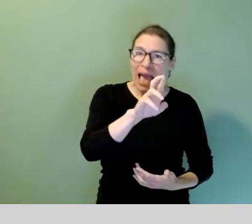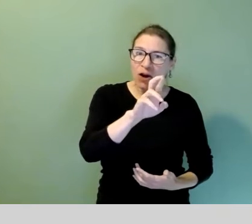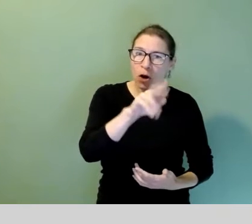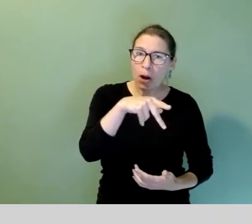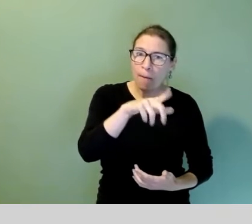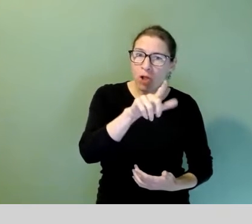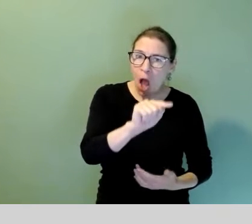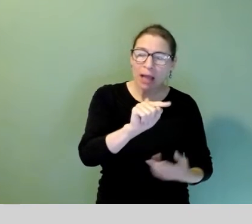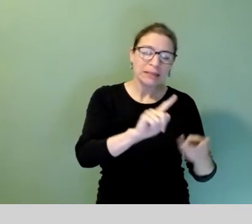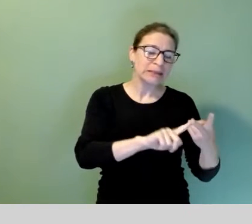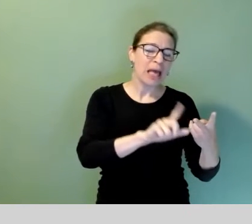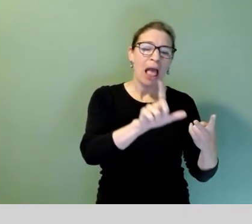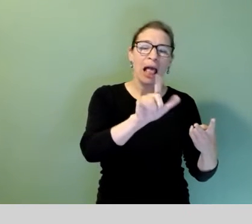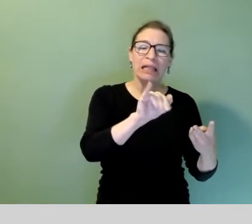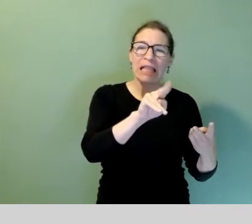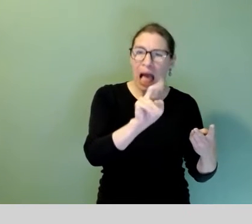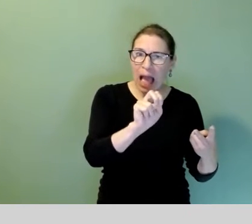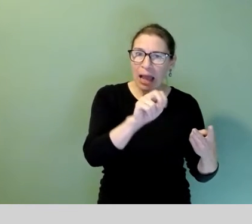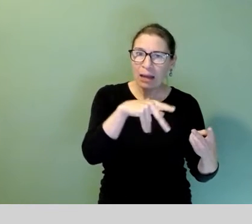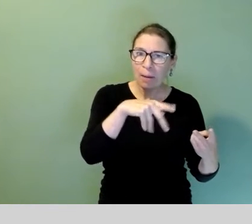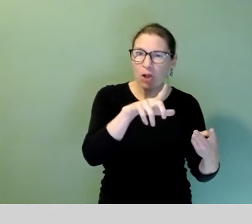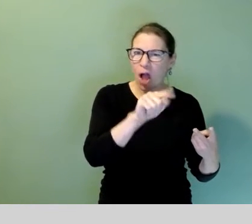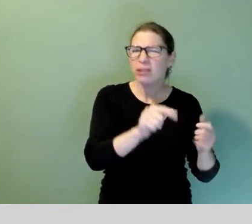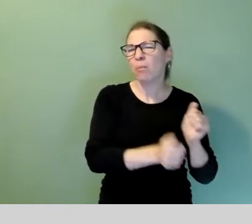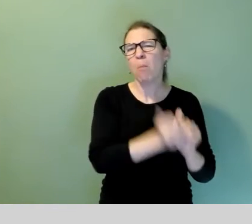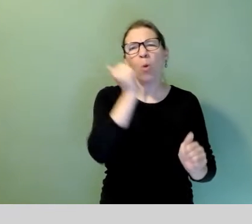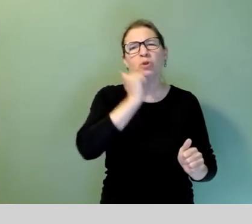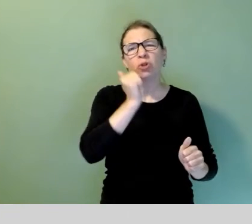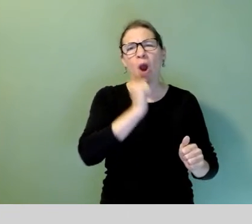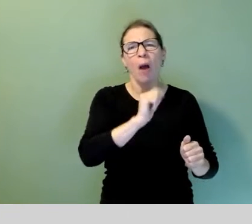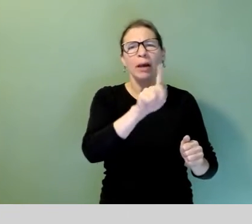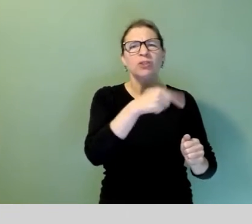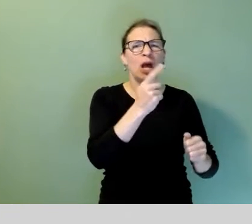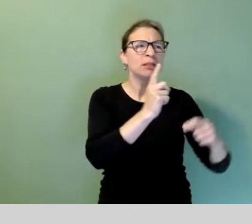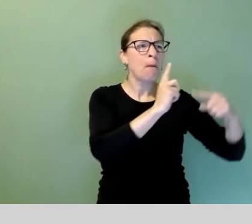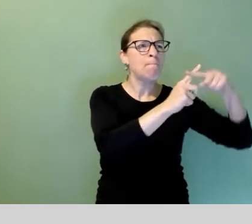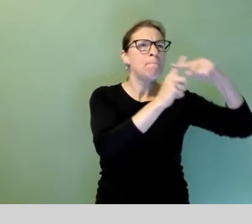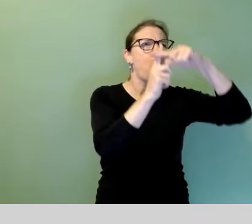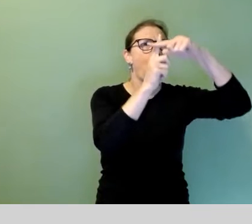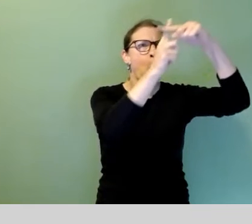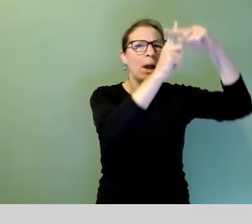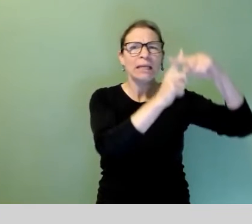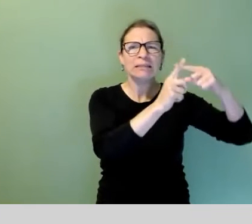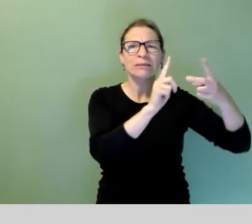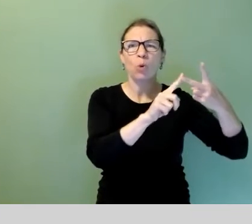So these are just the most common ones or it's just drawing points and lines for X and Y.